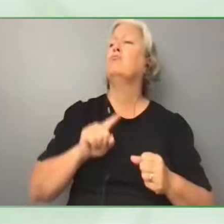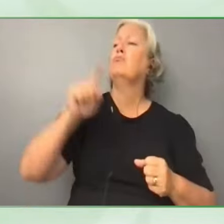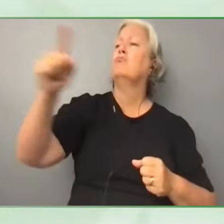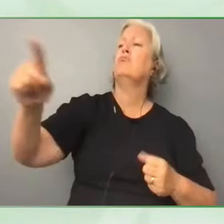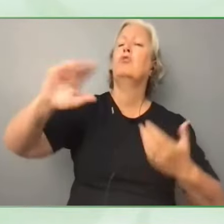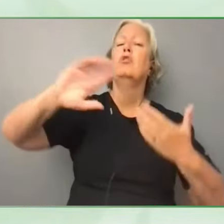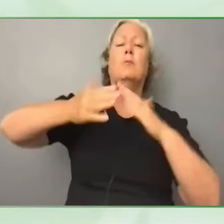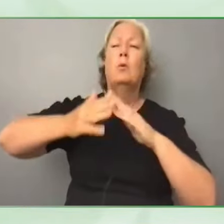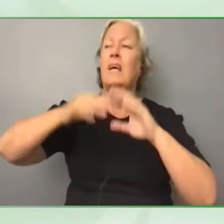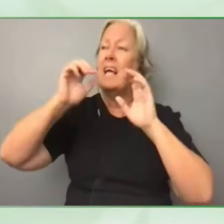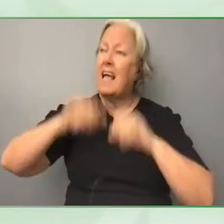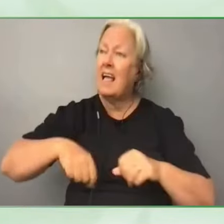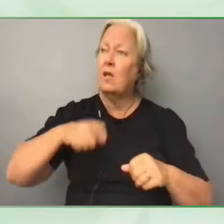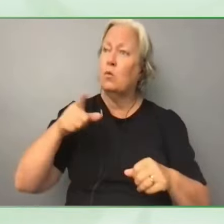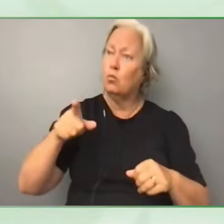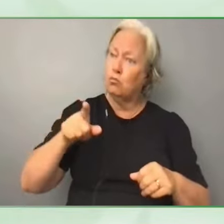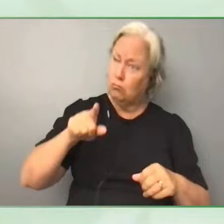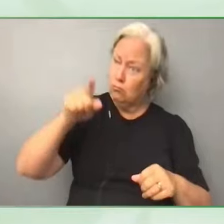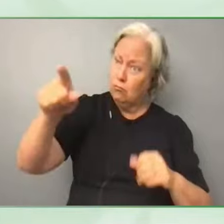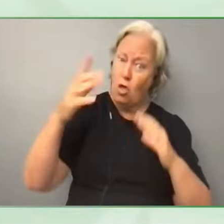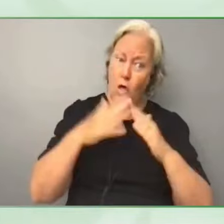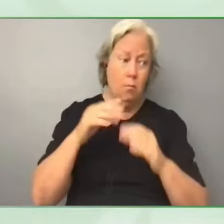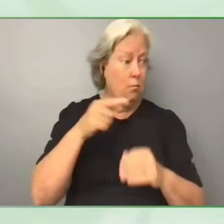Is this where you are home? And dump them.